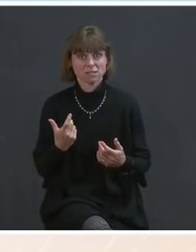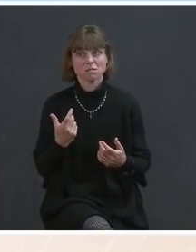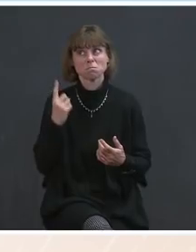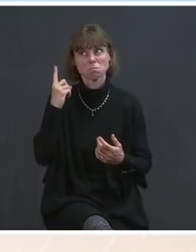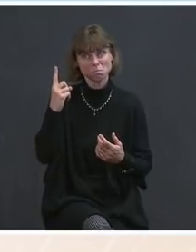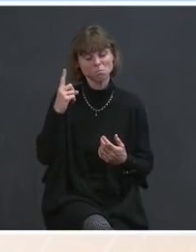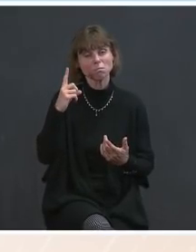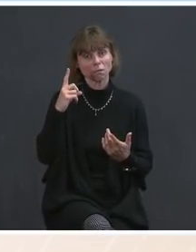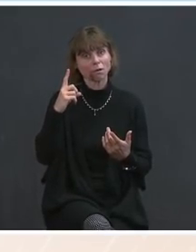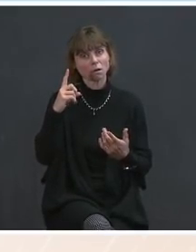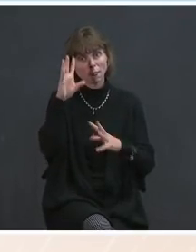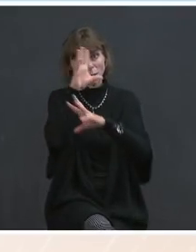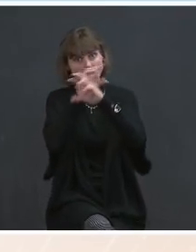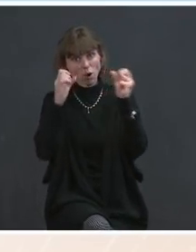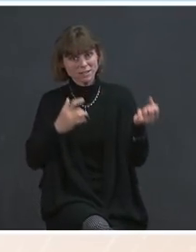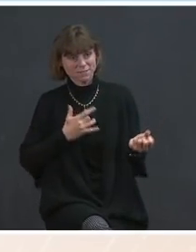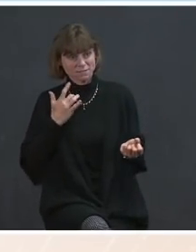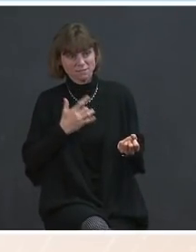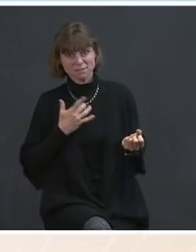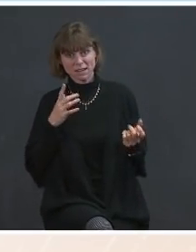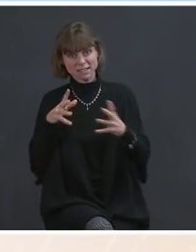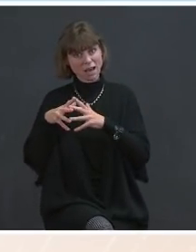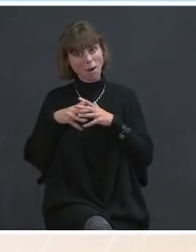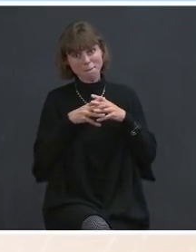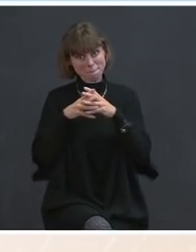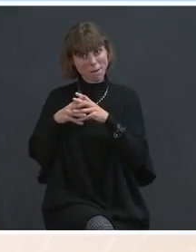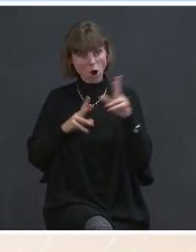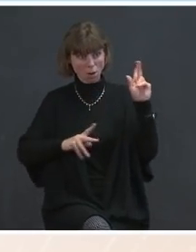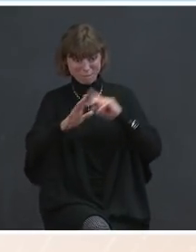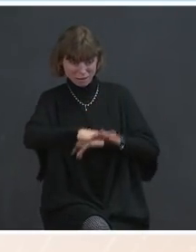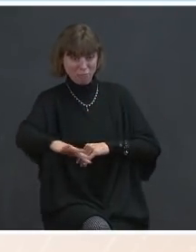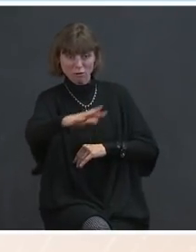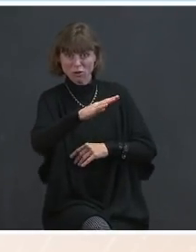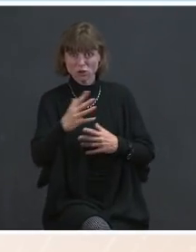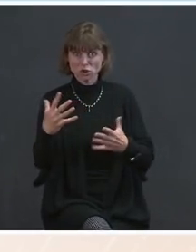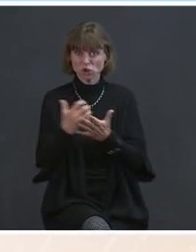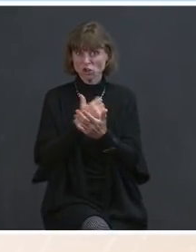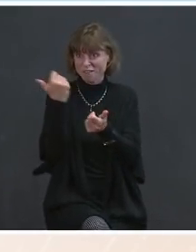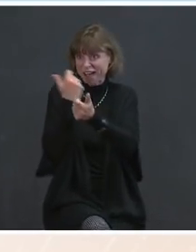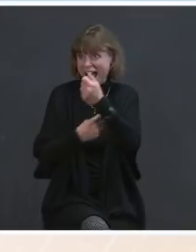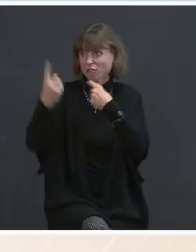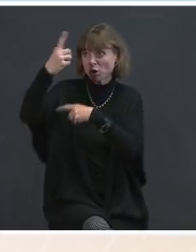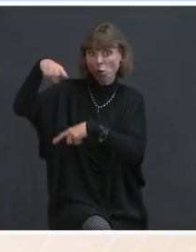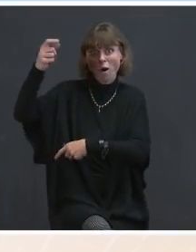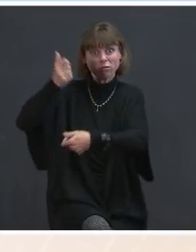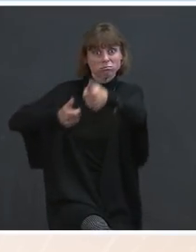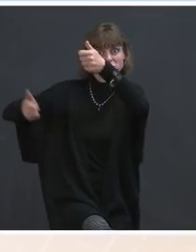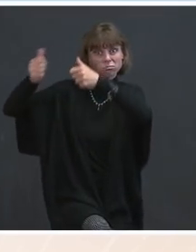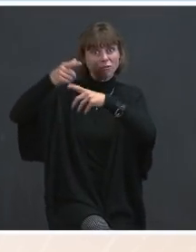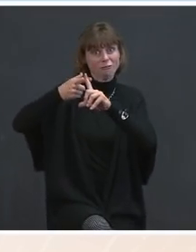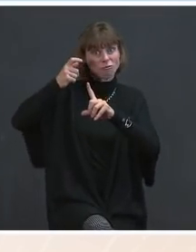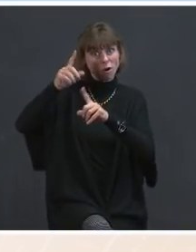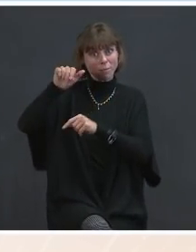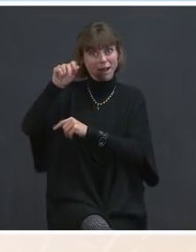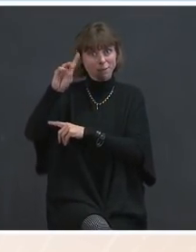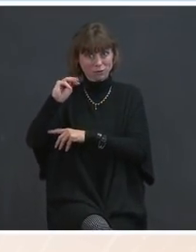deserve every high-level person from our administration out there explaining, discussing, taking input. And that's what his team will be doing.